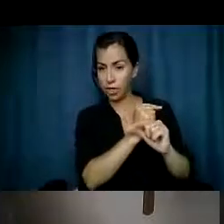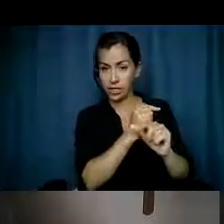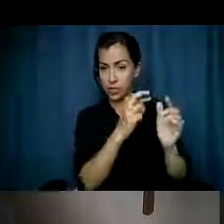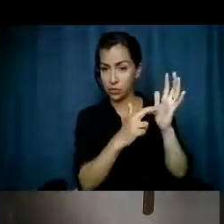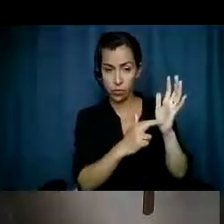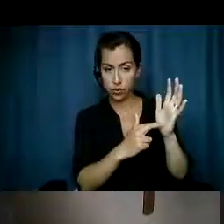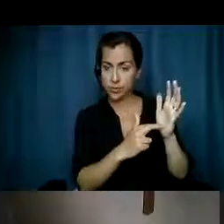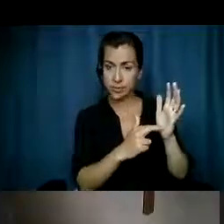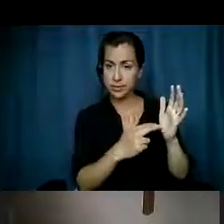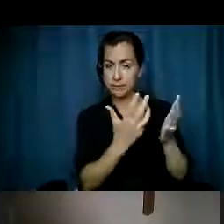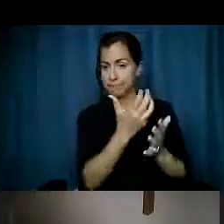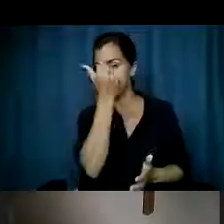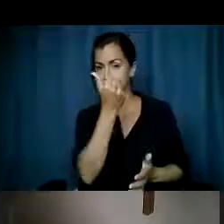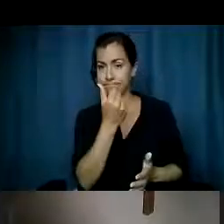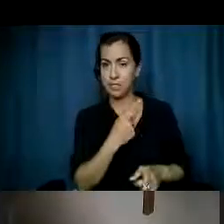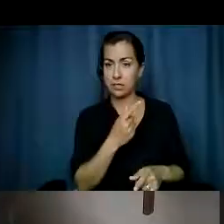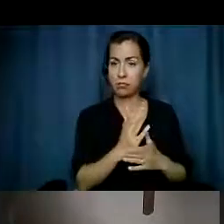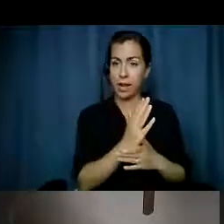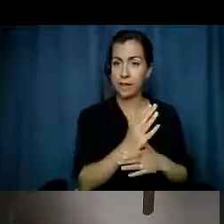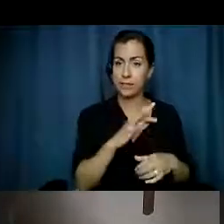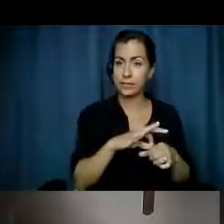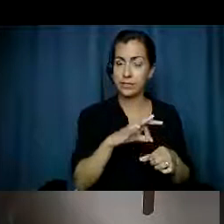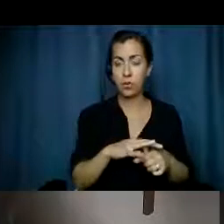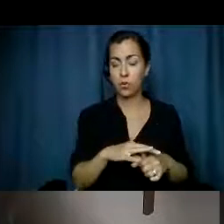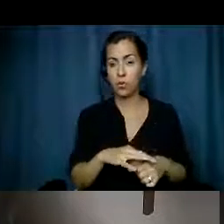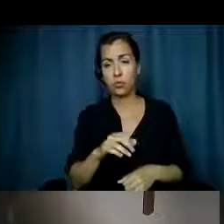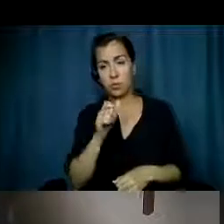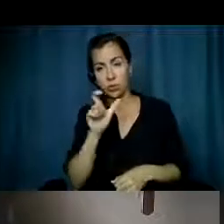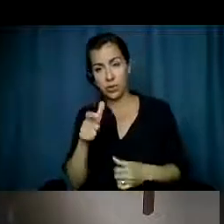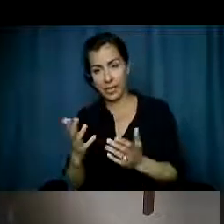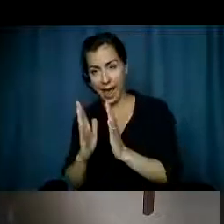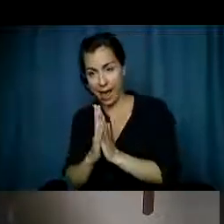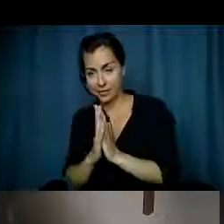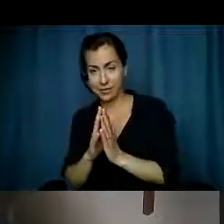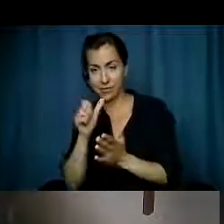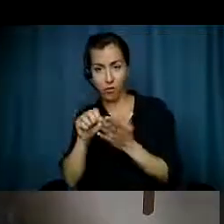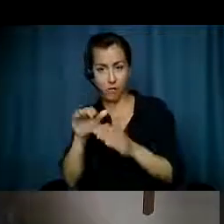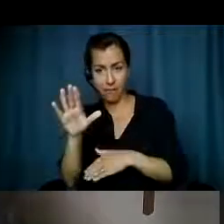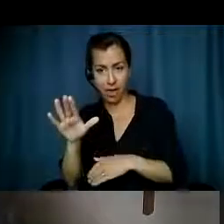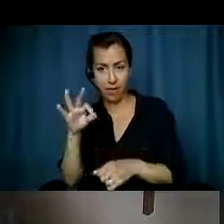Advocacy Coalition for their presentation.